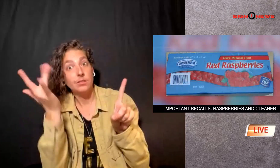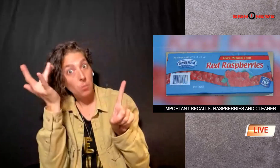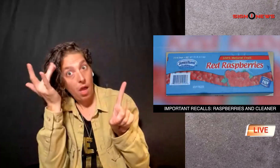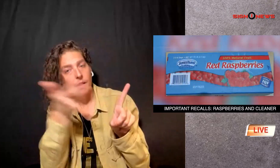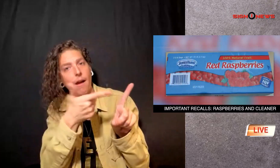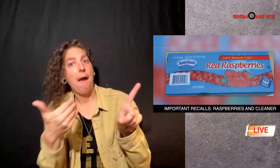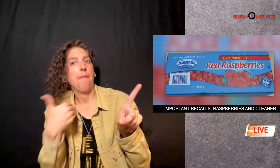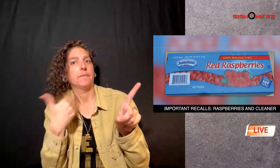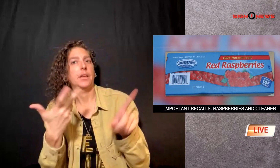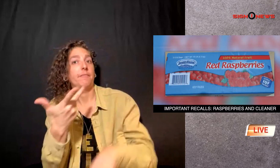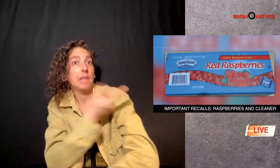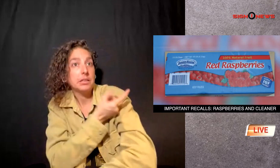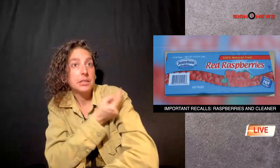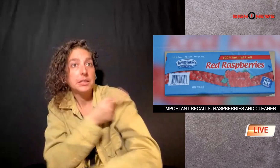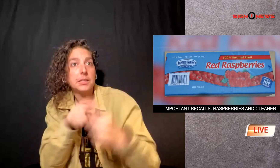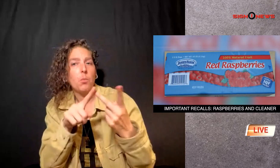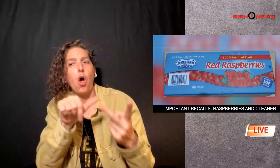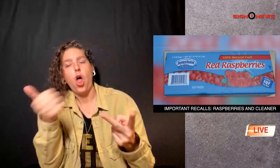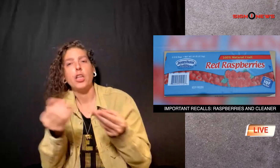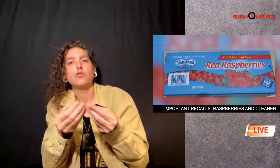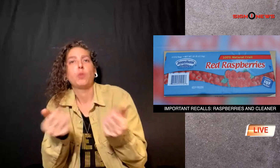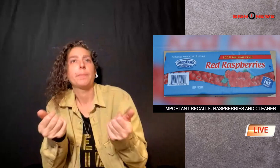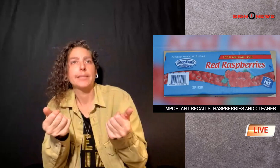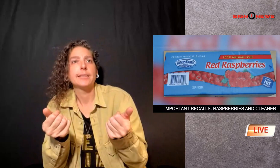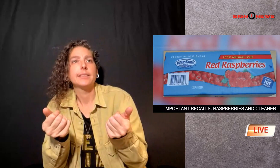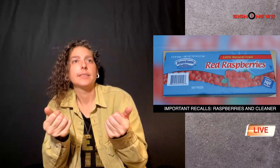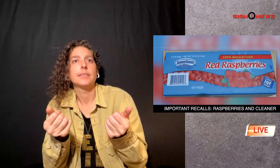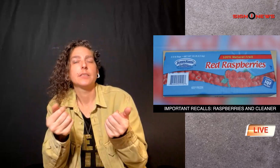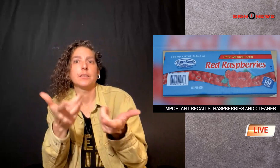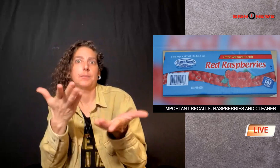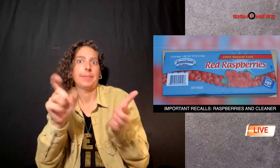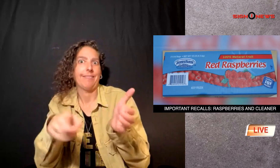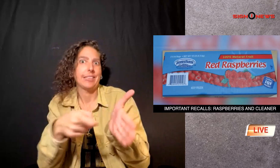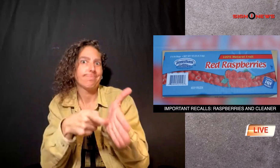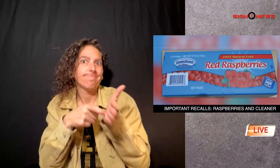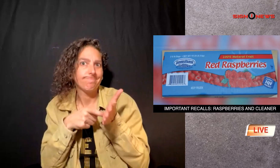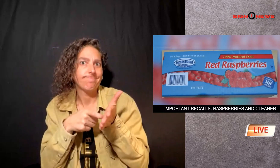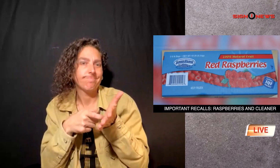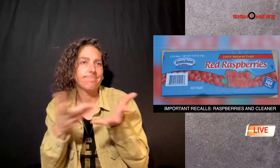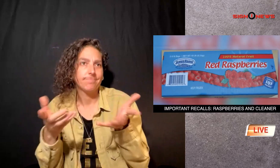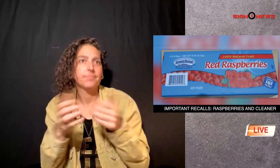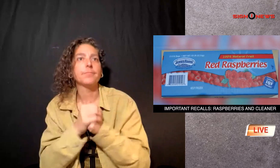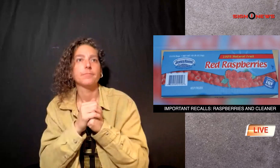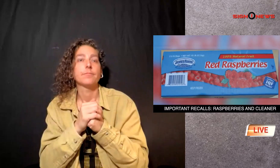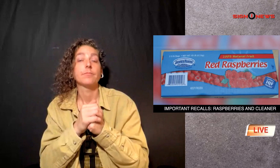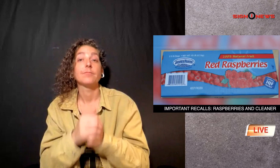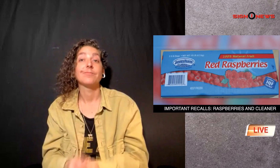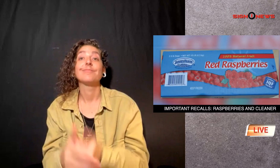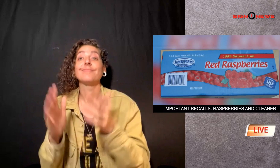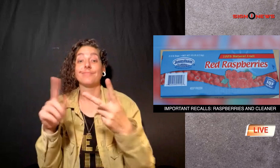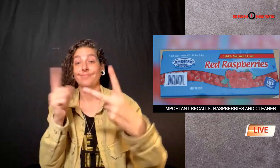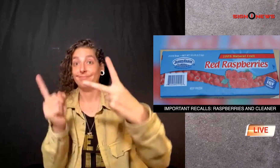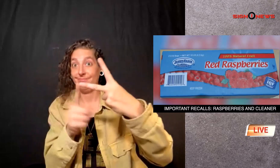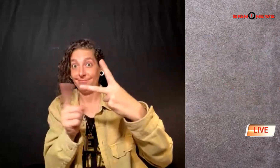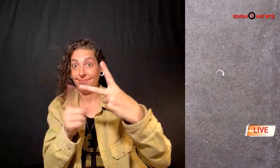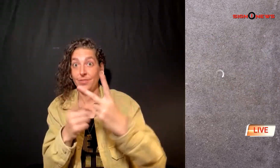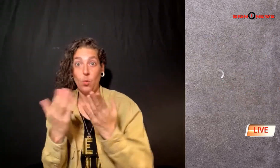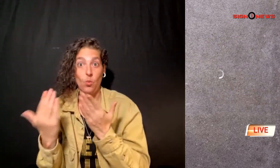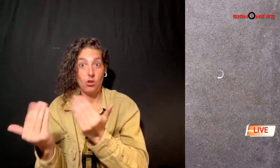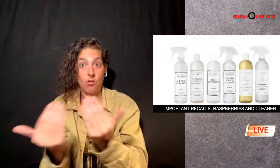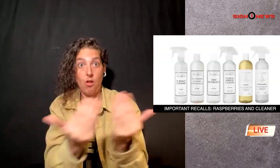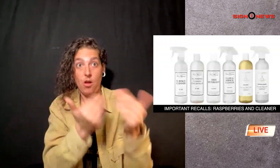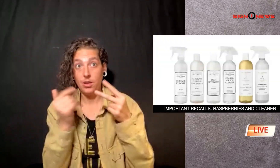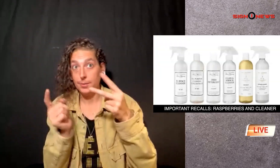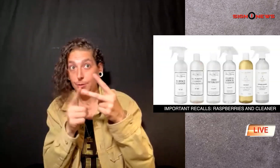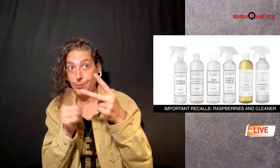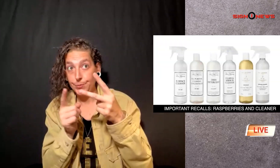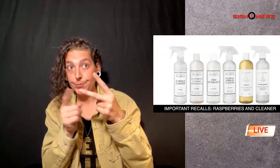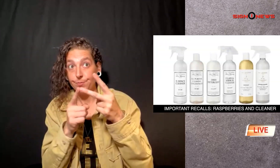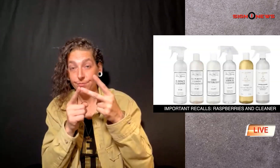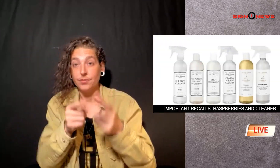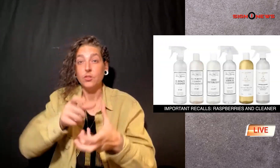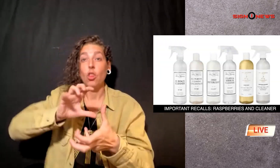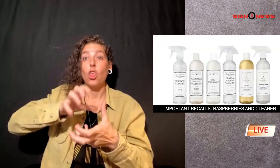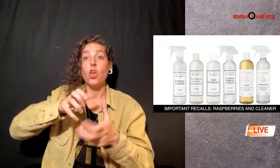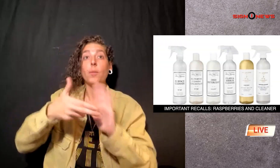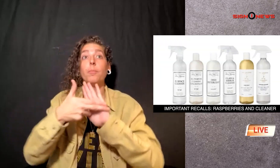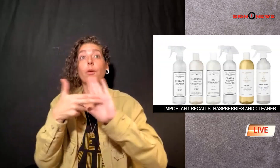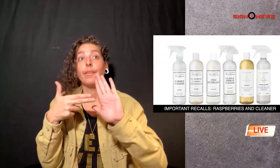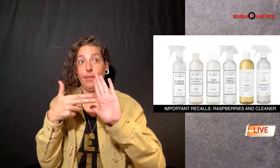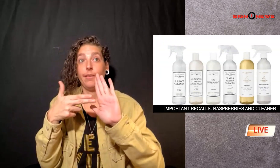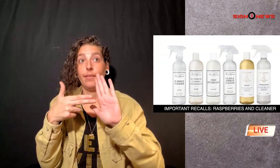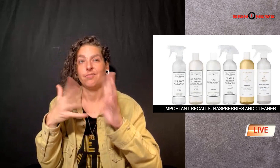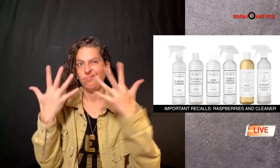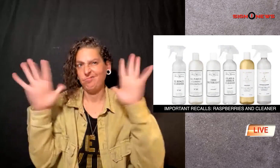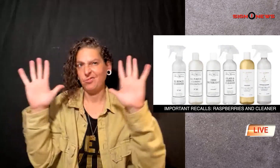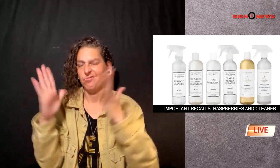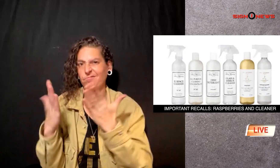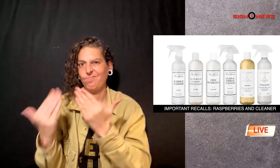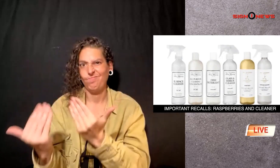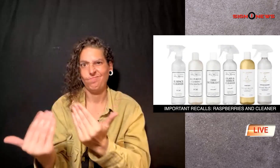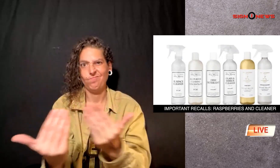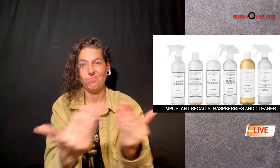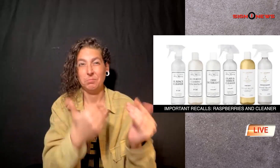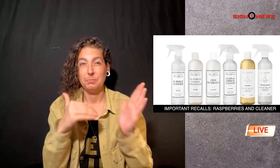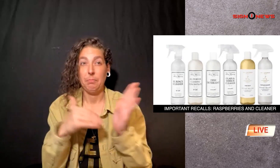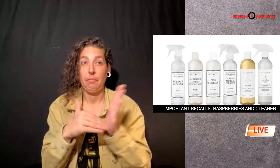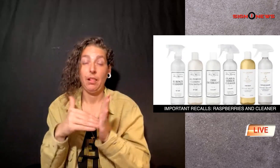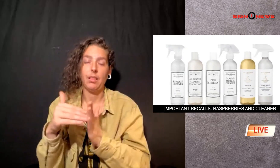because vaccine or other treatments may be needed and recall number two the Laundress